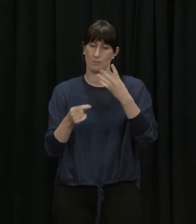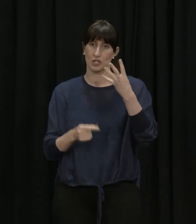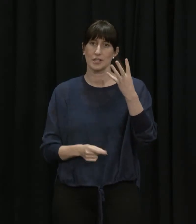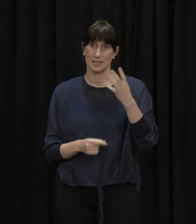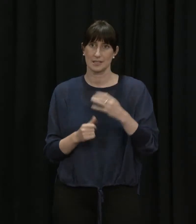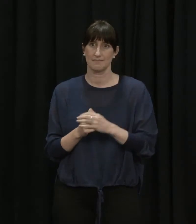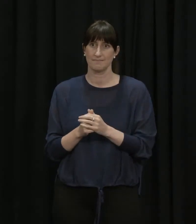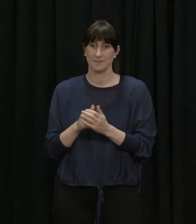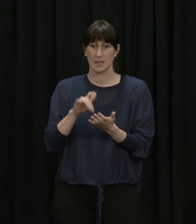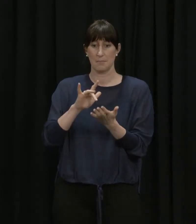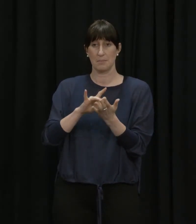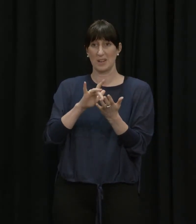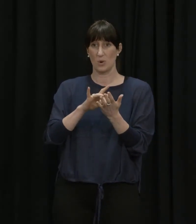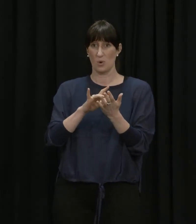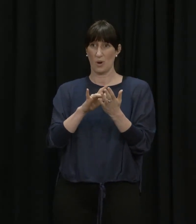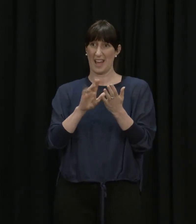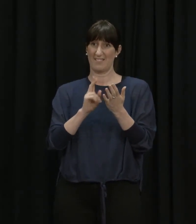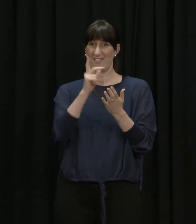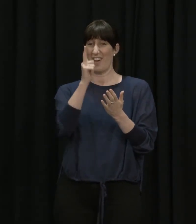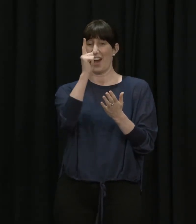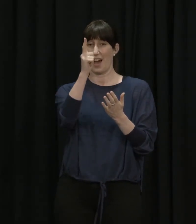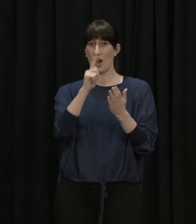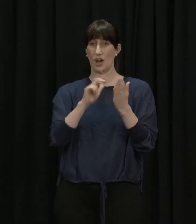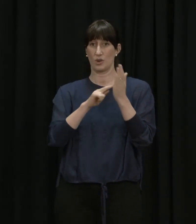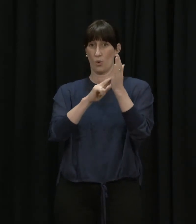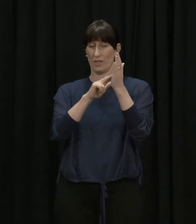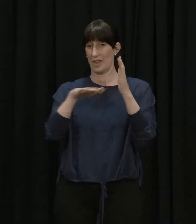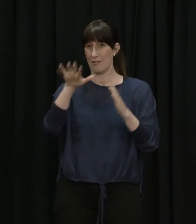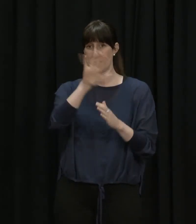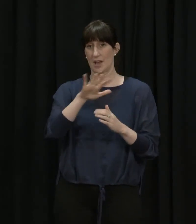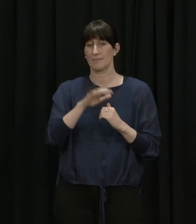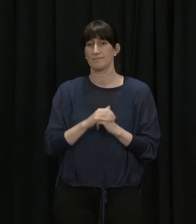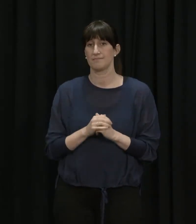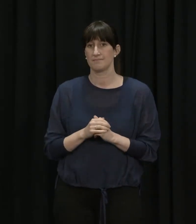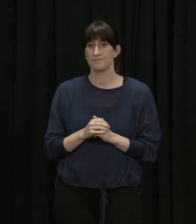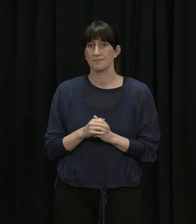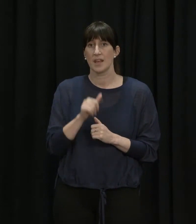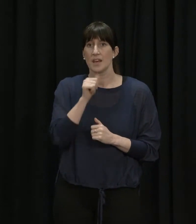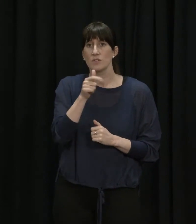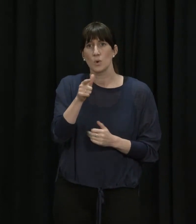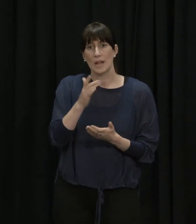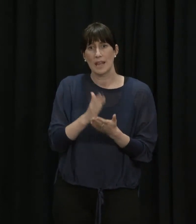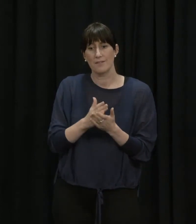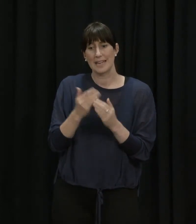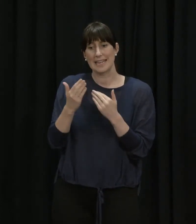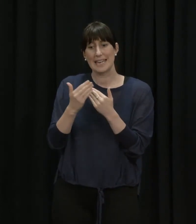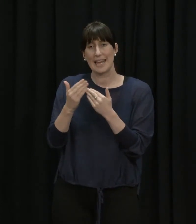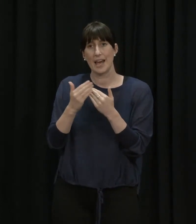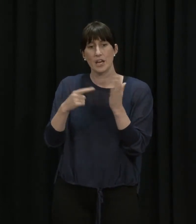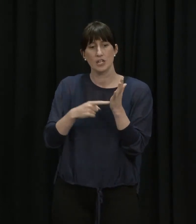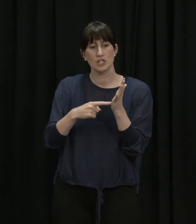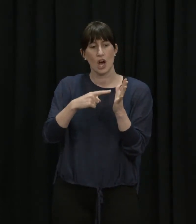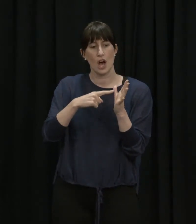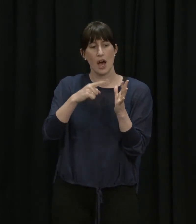and vaccinated.